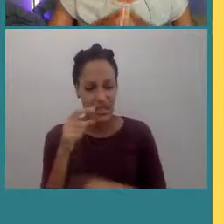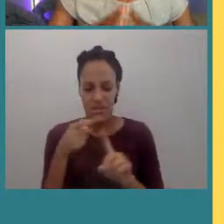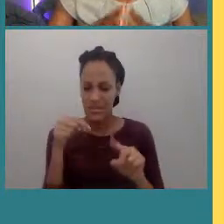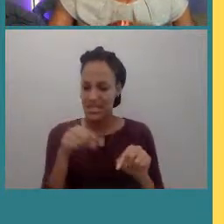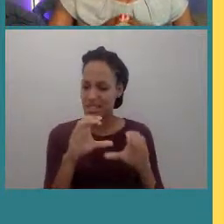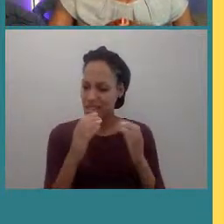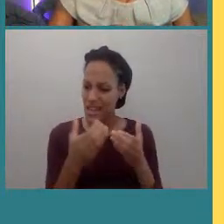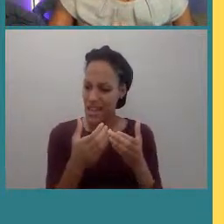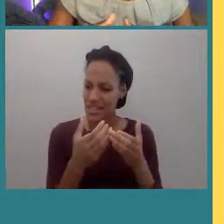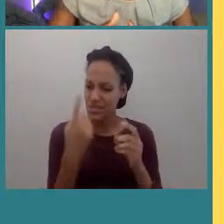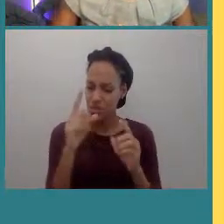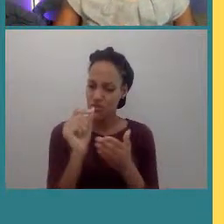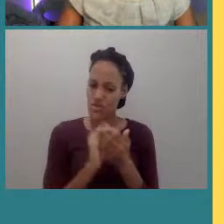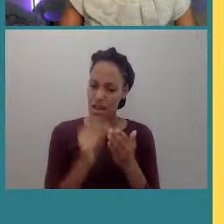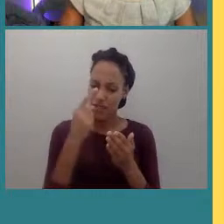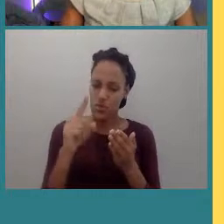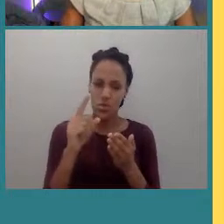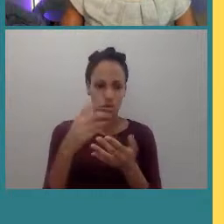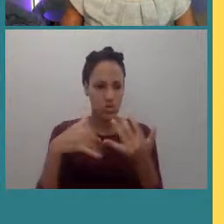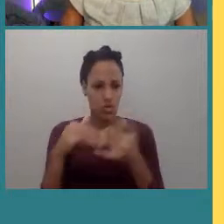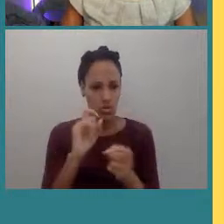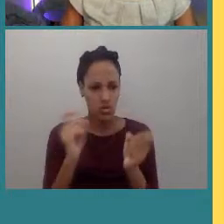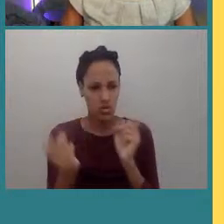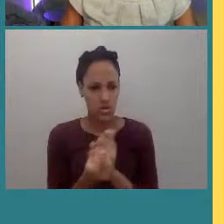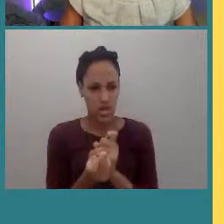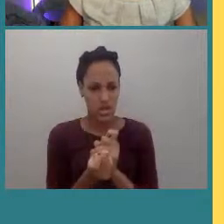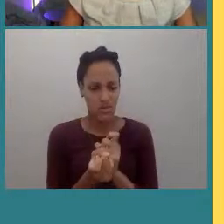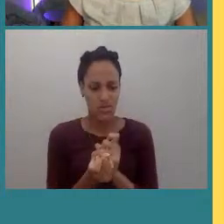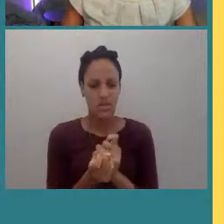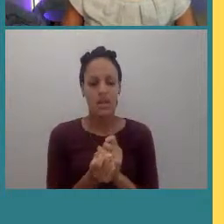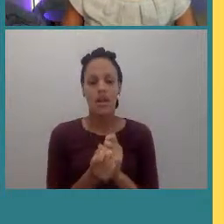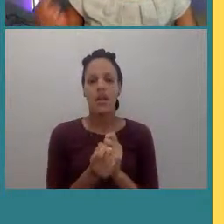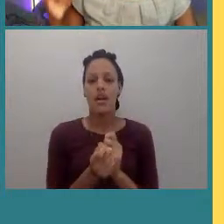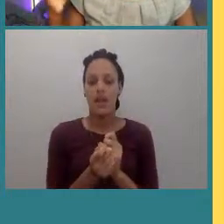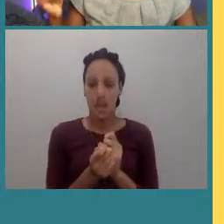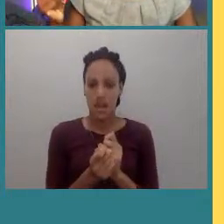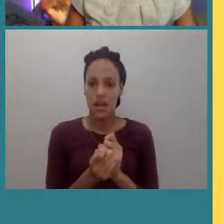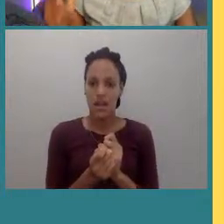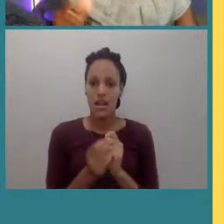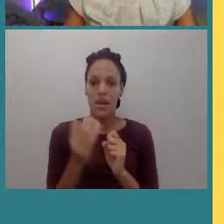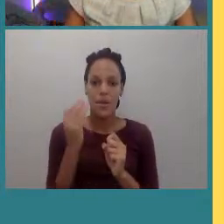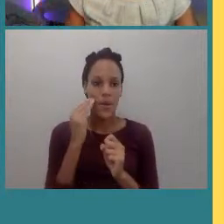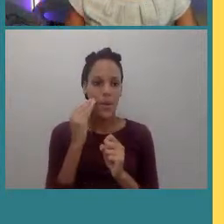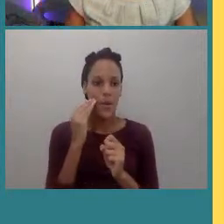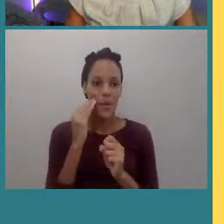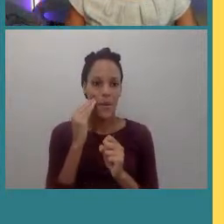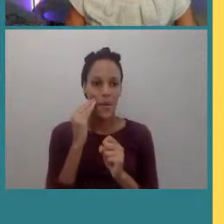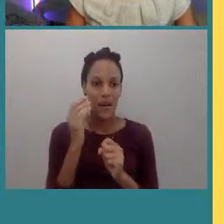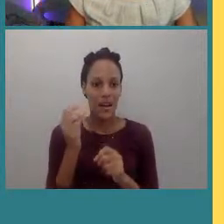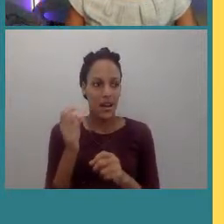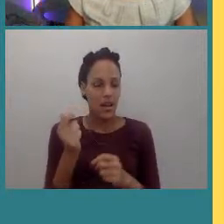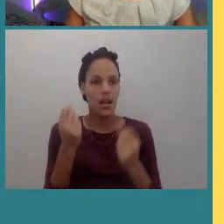I have a vision. I have a plan. I have a mission, a goalpost. Understanding your "why" is really helpful.